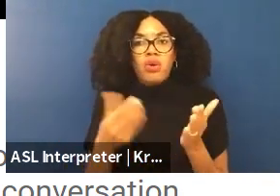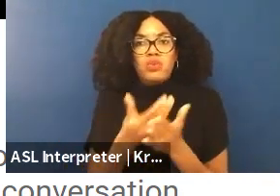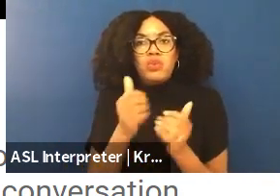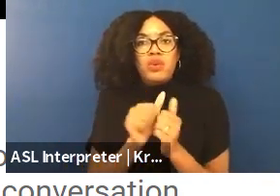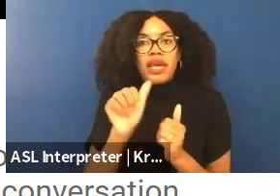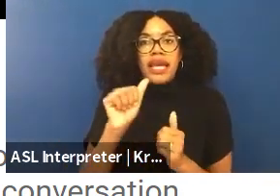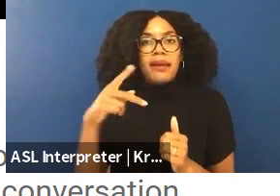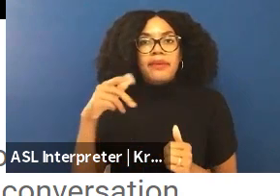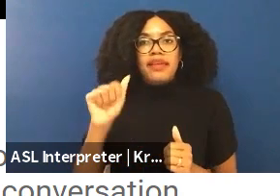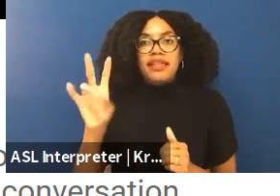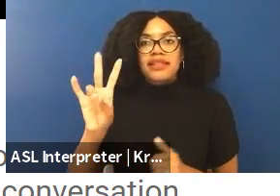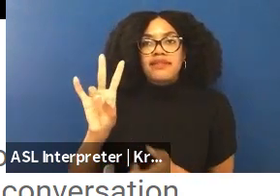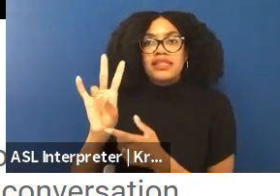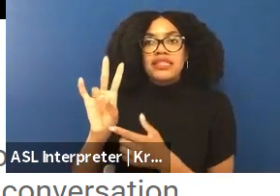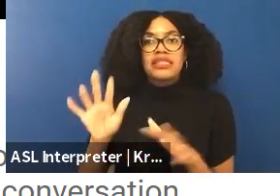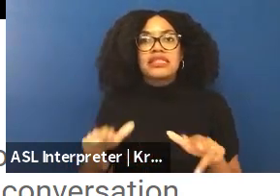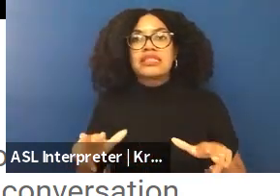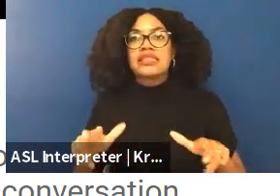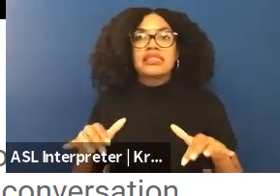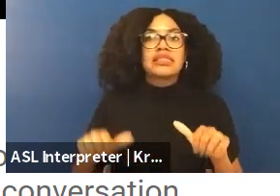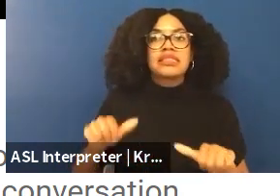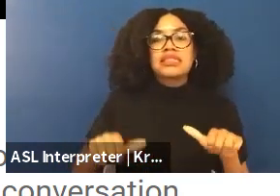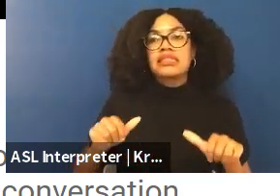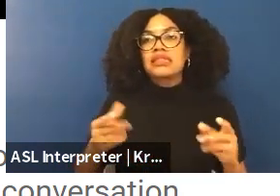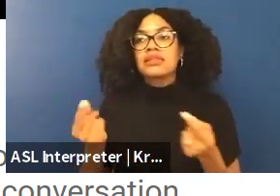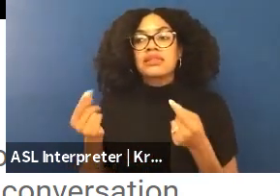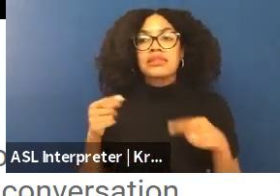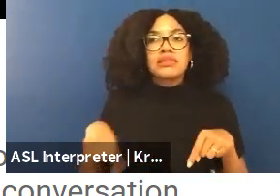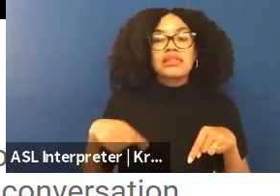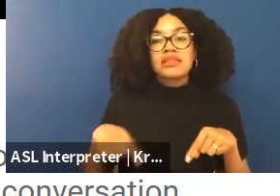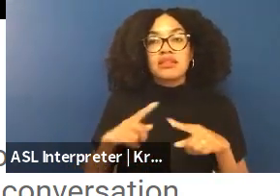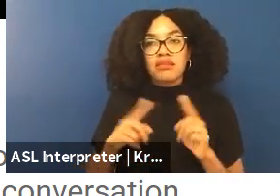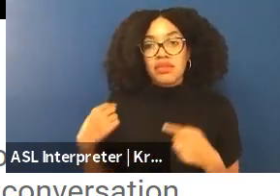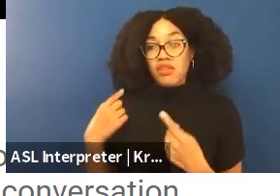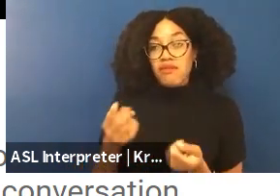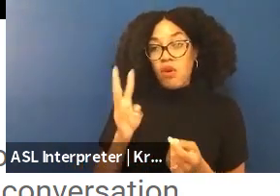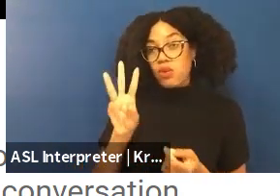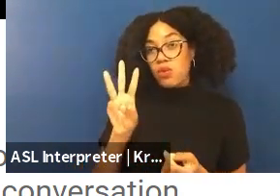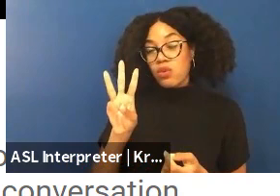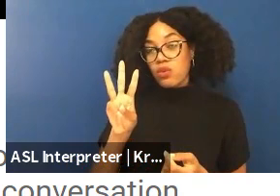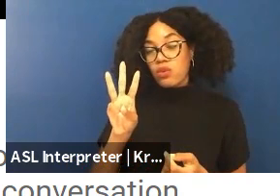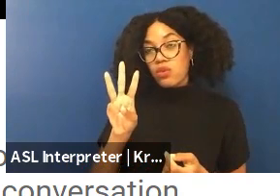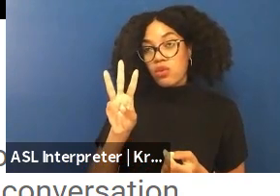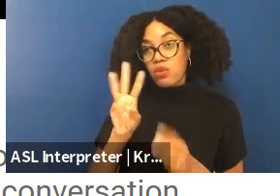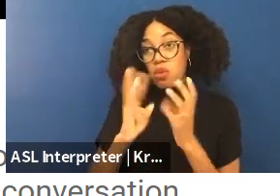seven?" But we've been holding two APA workshops since, and we're lucky if we get 10 people,